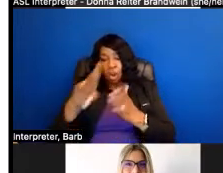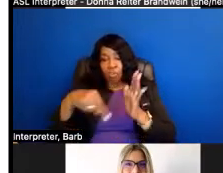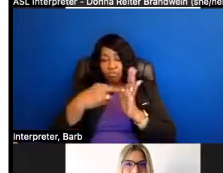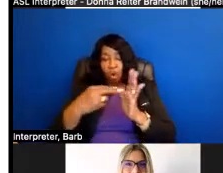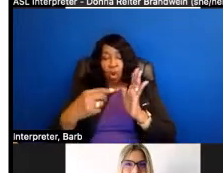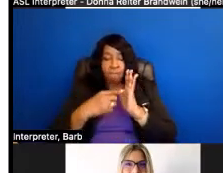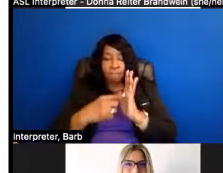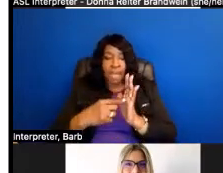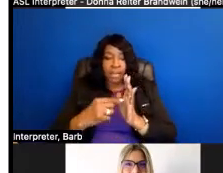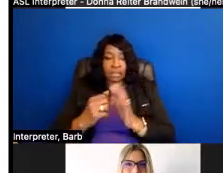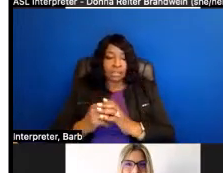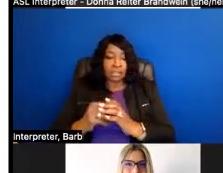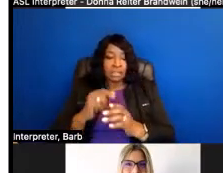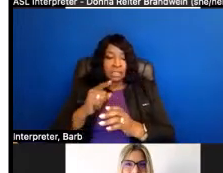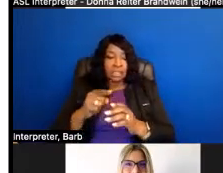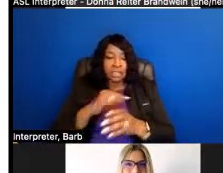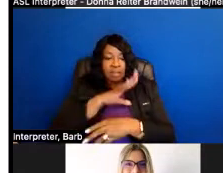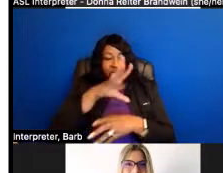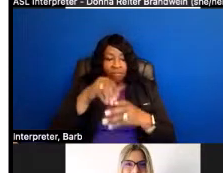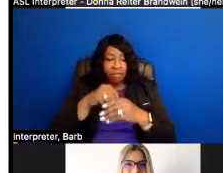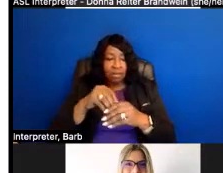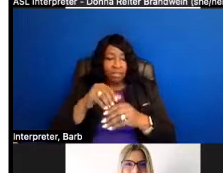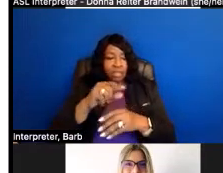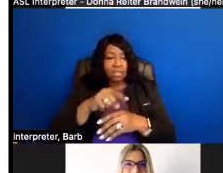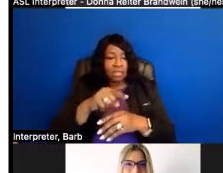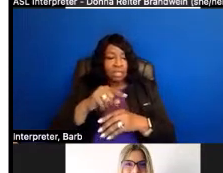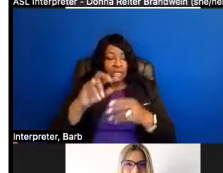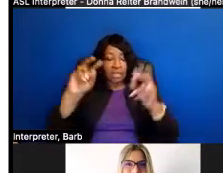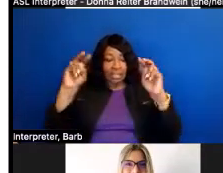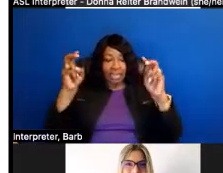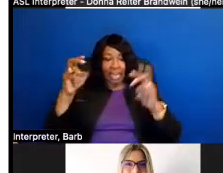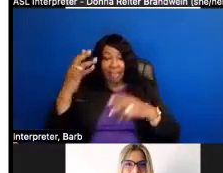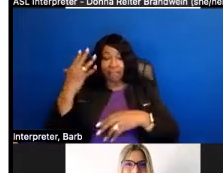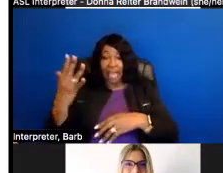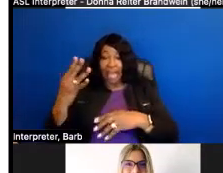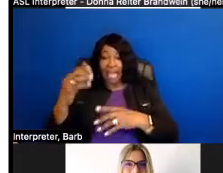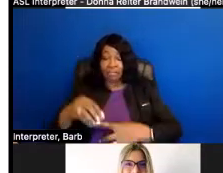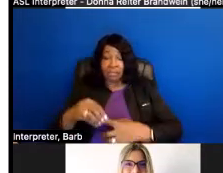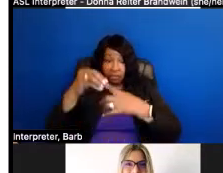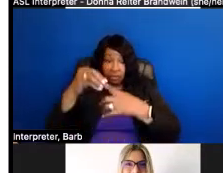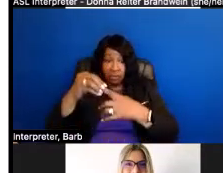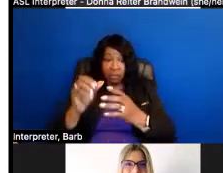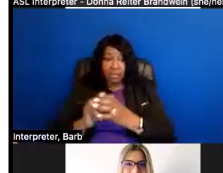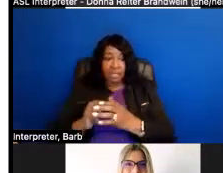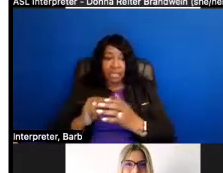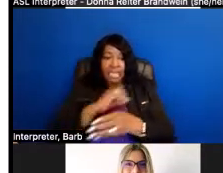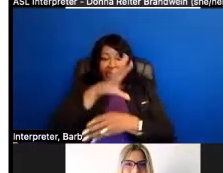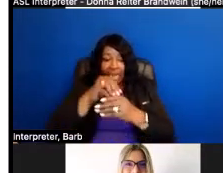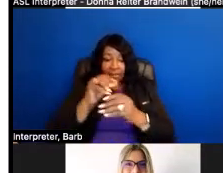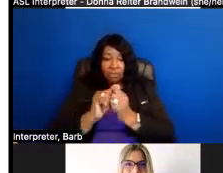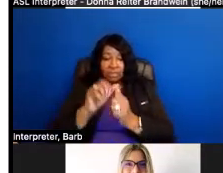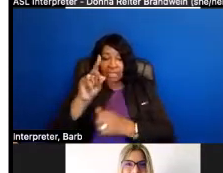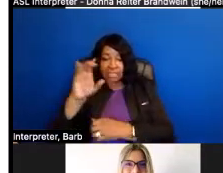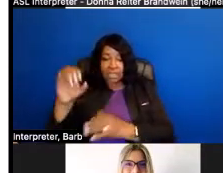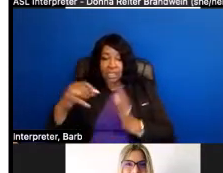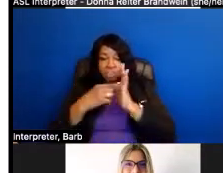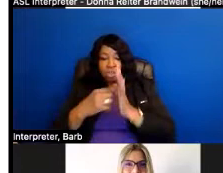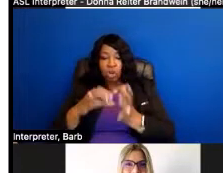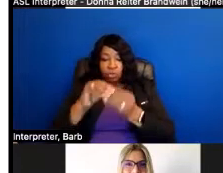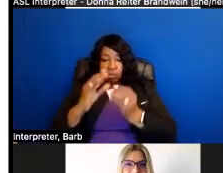Engagement with the DCC showed its students its uniqueness being disability centered and also its intersectional approach.